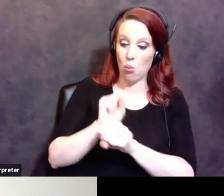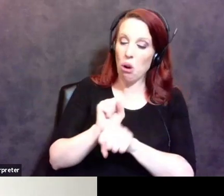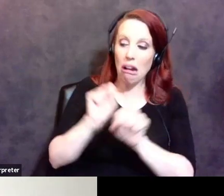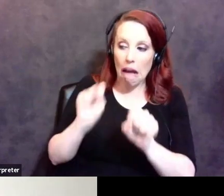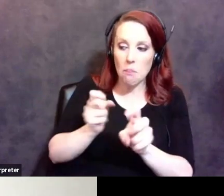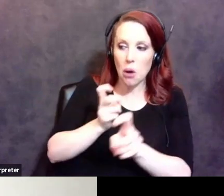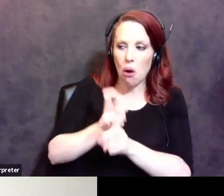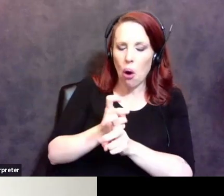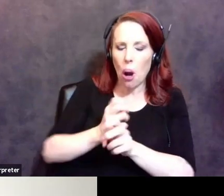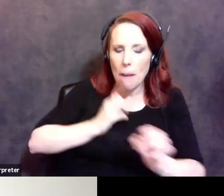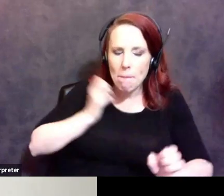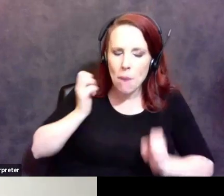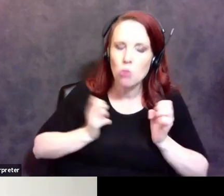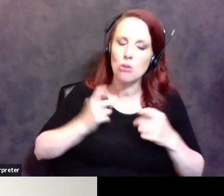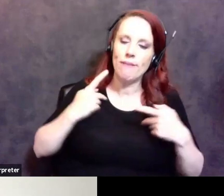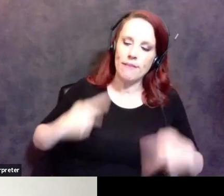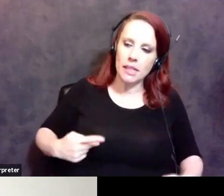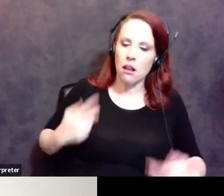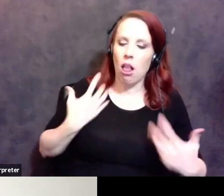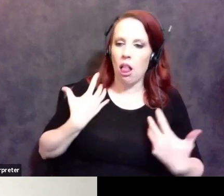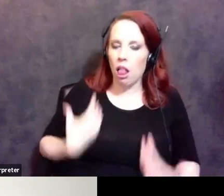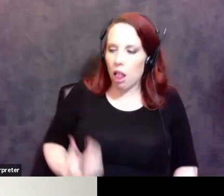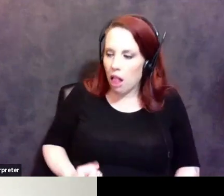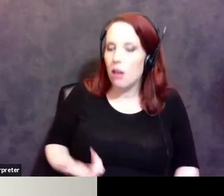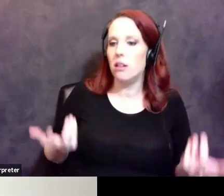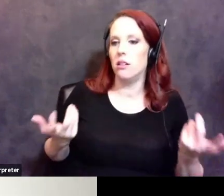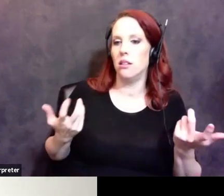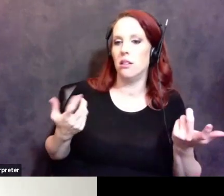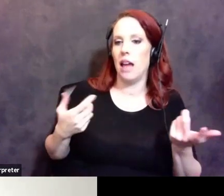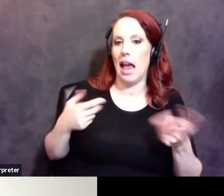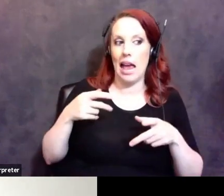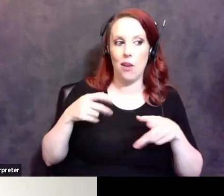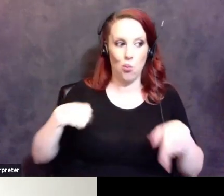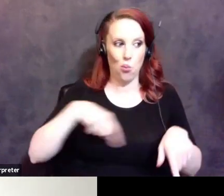even physically draining and as marginalized people ourselves and also working against